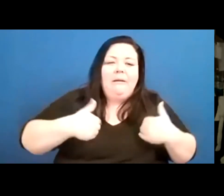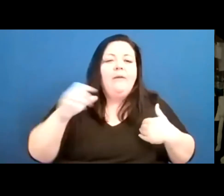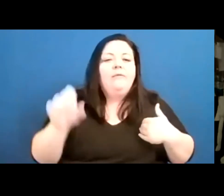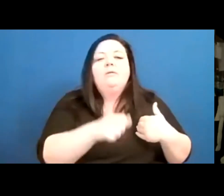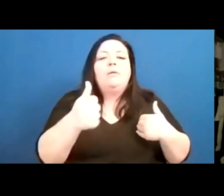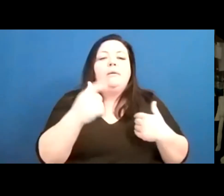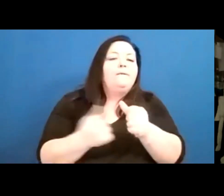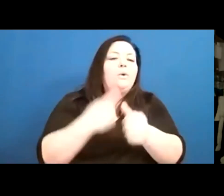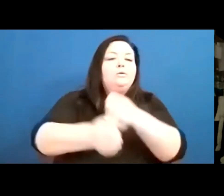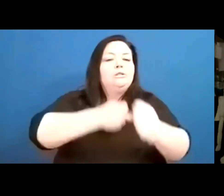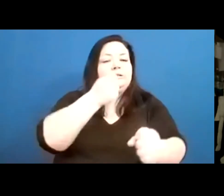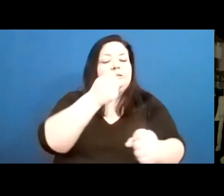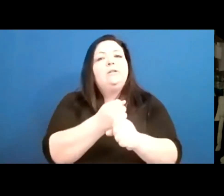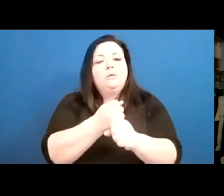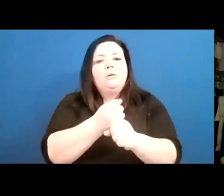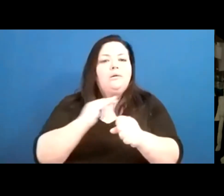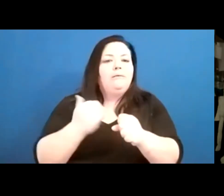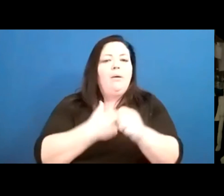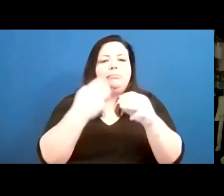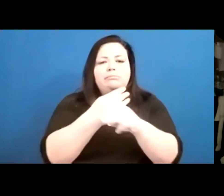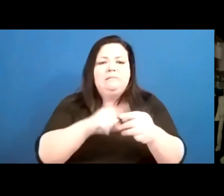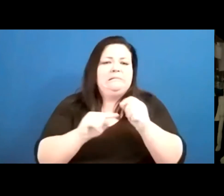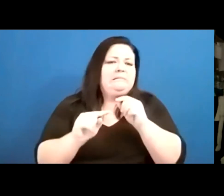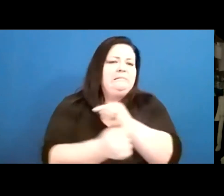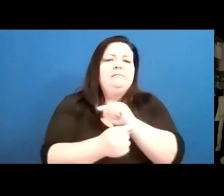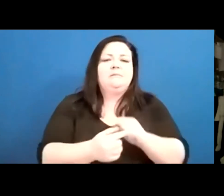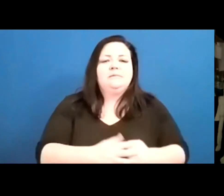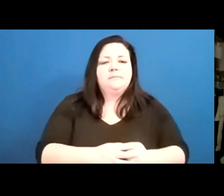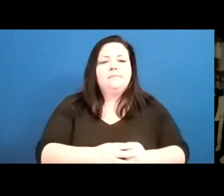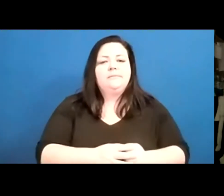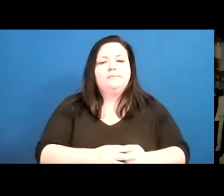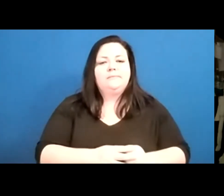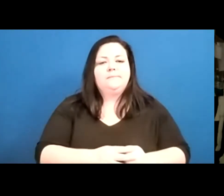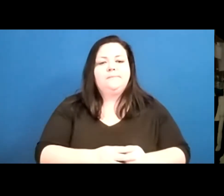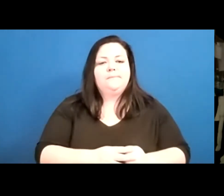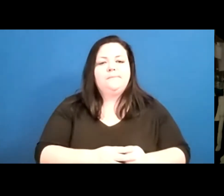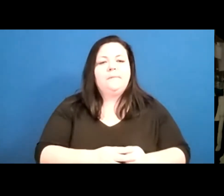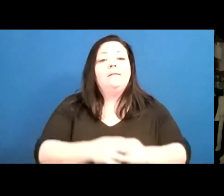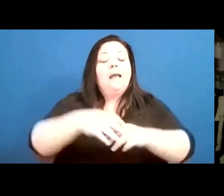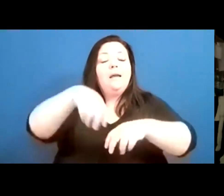punishing mathematic begins clicking the calendar/ forward. They land like seasoned rocks on the/